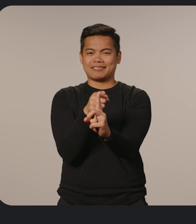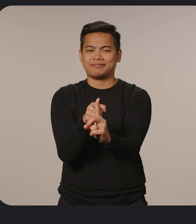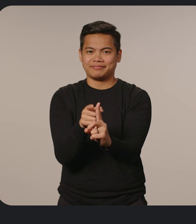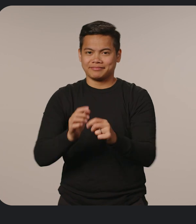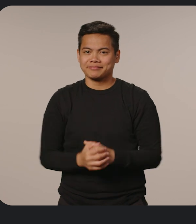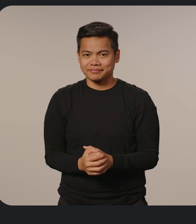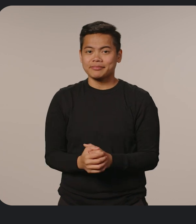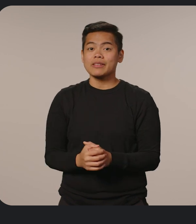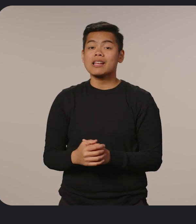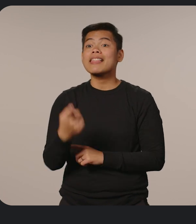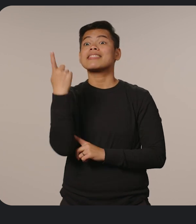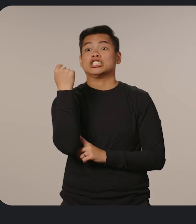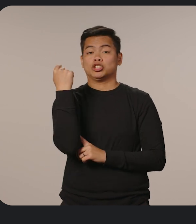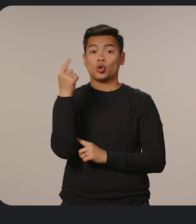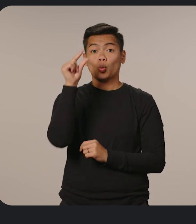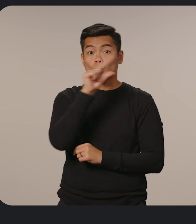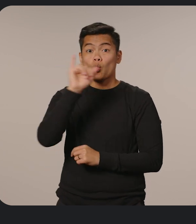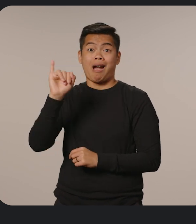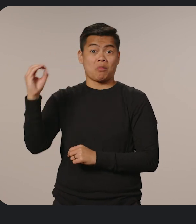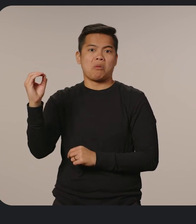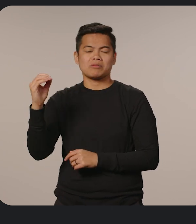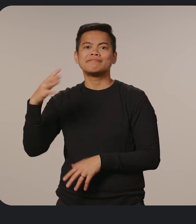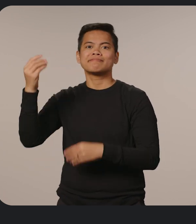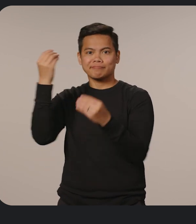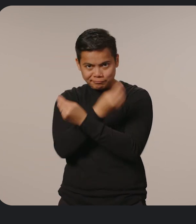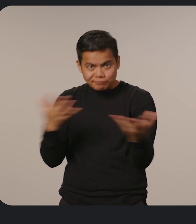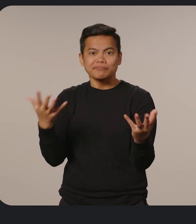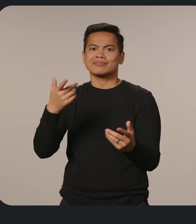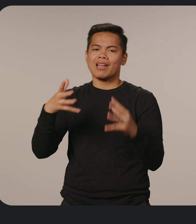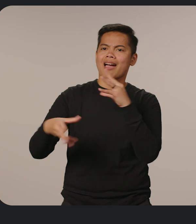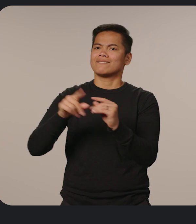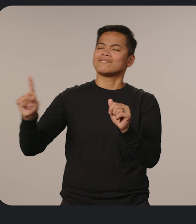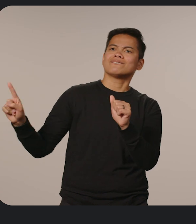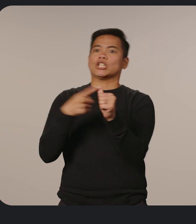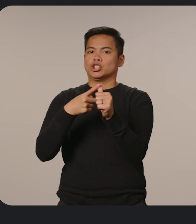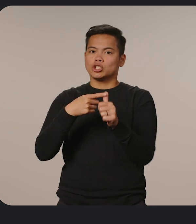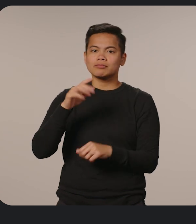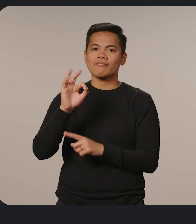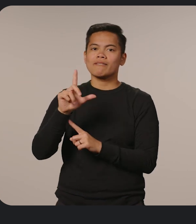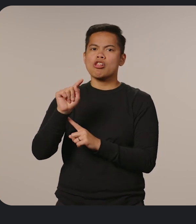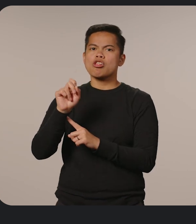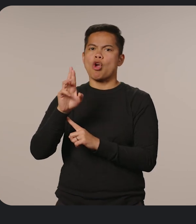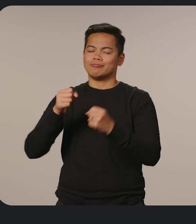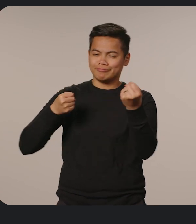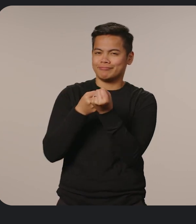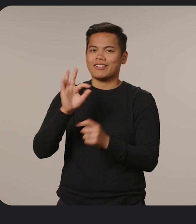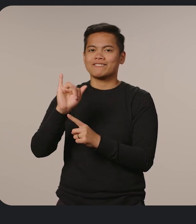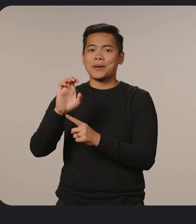code base last year at Google I O we told you that we added first class flutter support